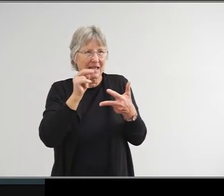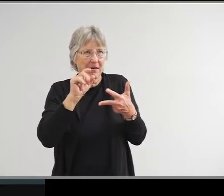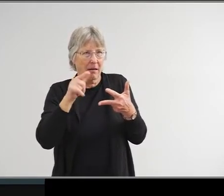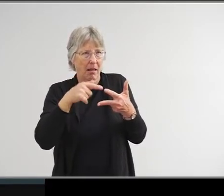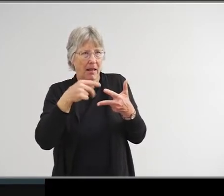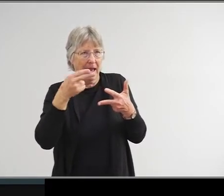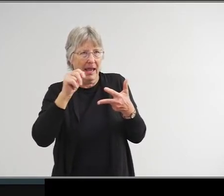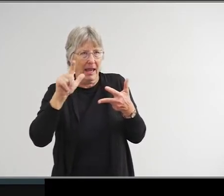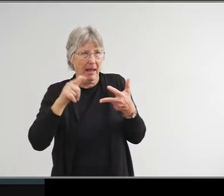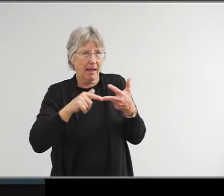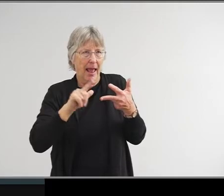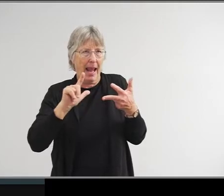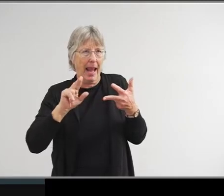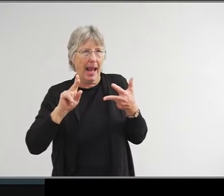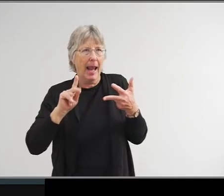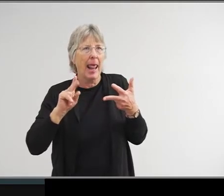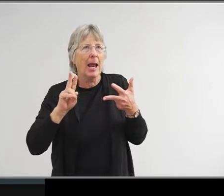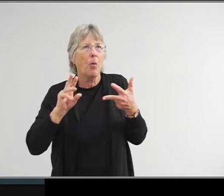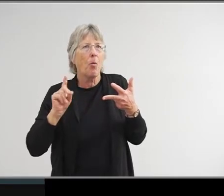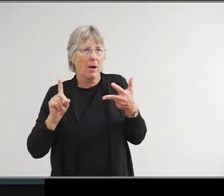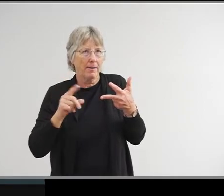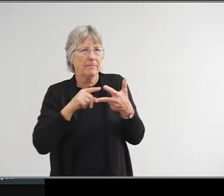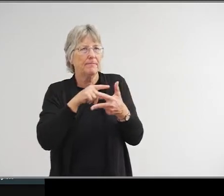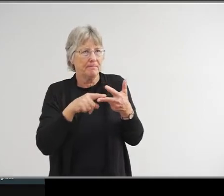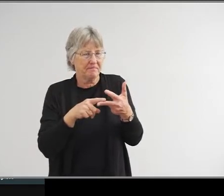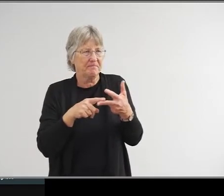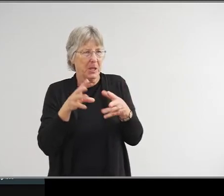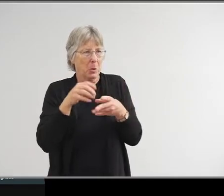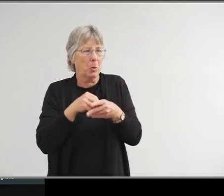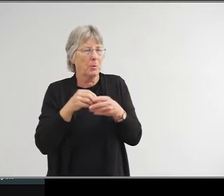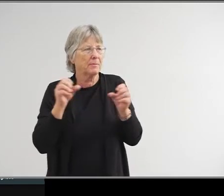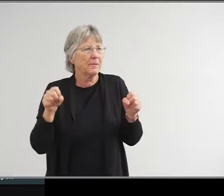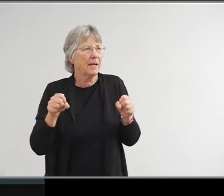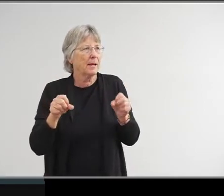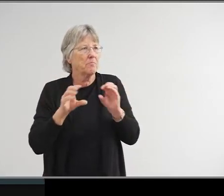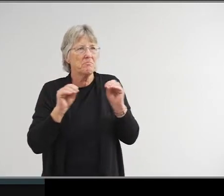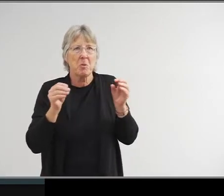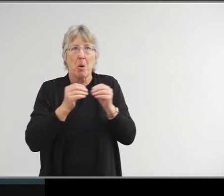Thank you. Okay, if there are no further questions